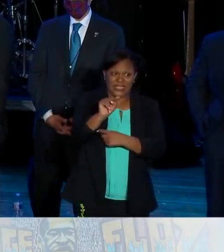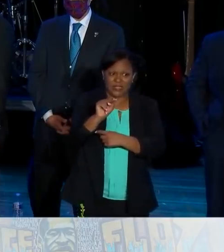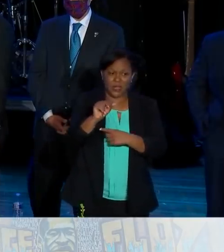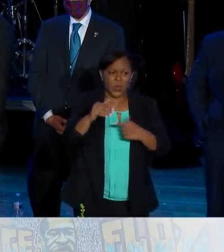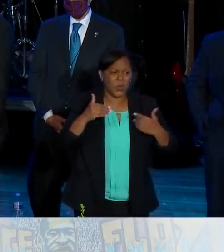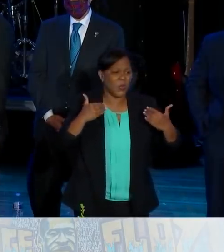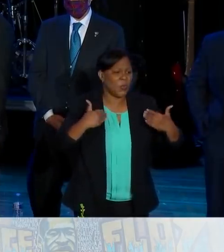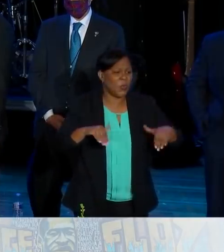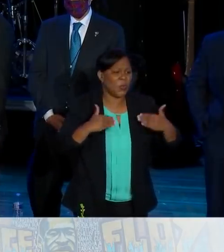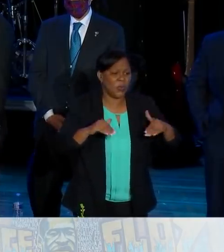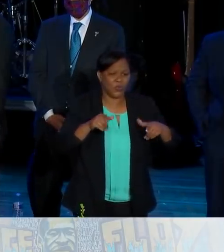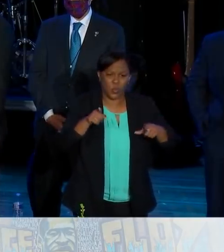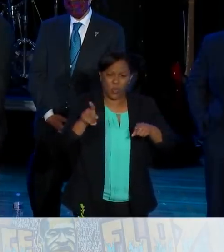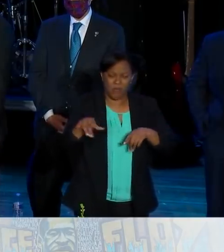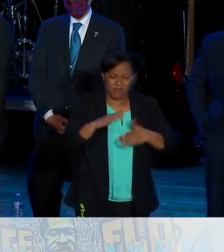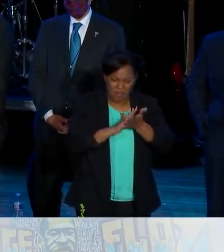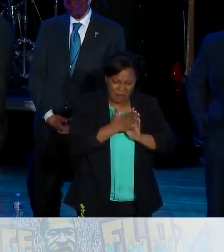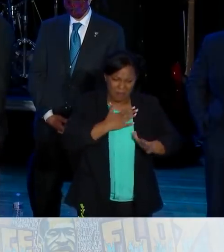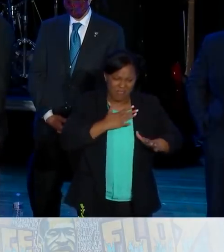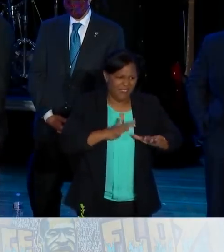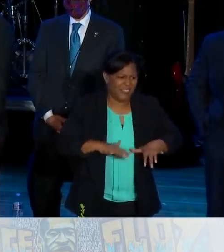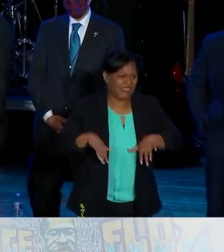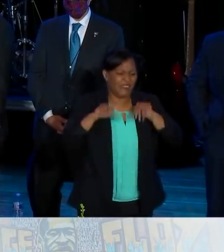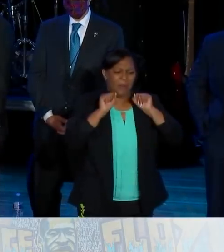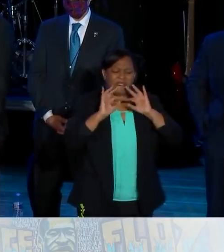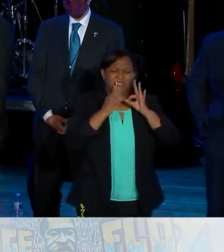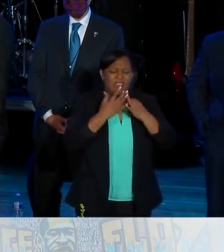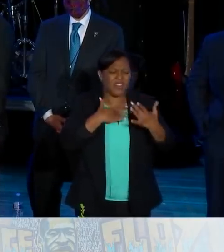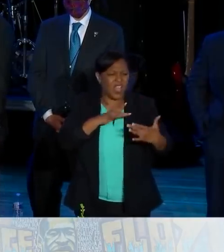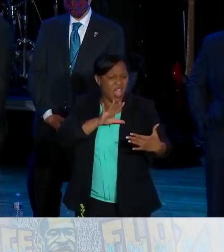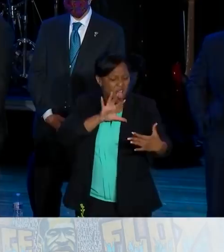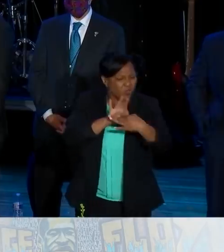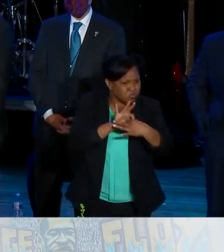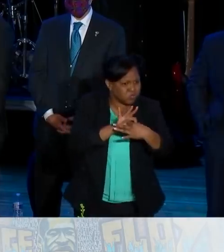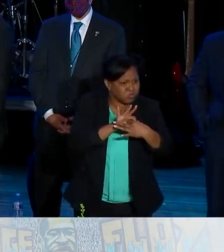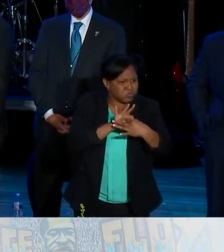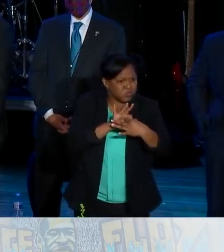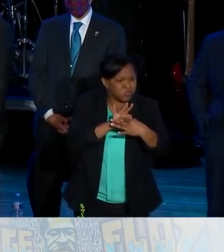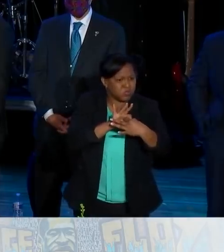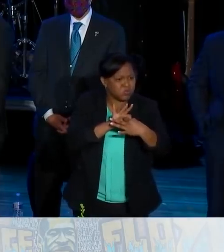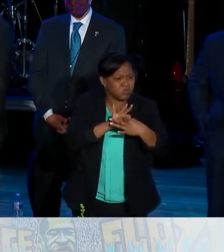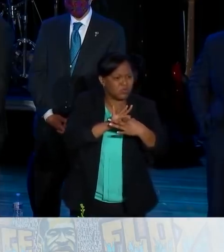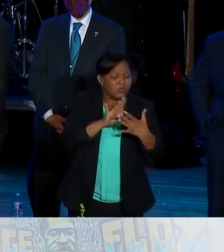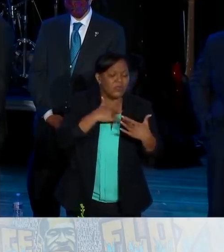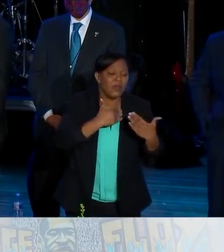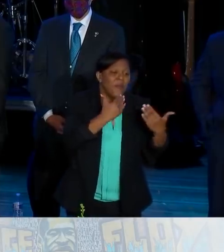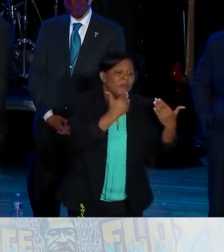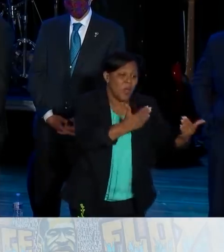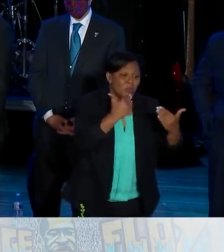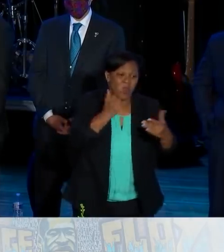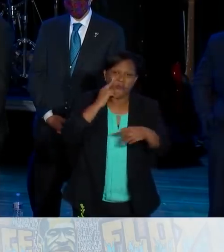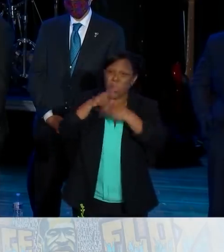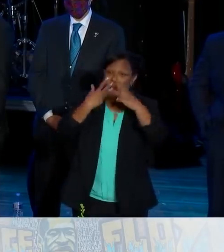LOVE OF EVERYONE IN HERE IN THE STATE OF MINNEAPOLIS, ADOPTED MY BROTHER AND SHOWED HIM SO MUCH LOVE.